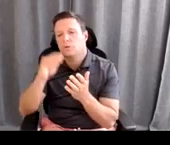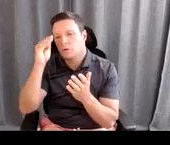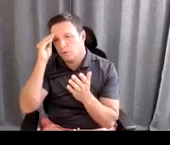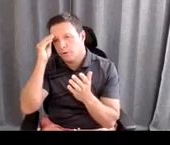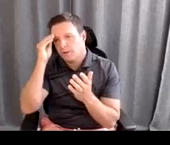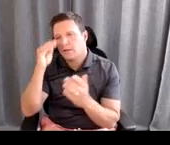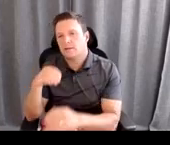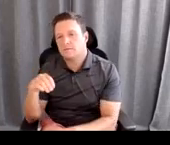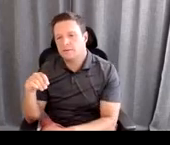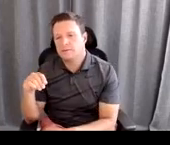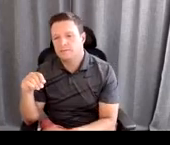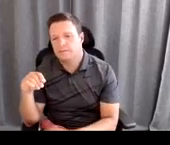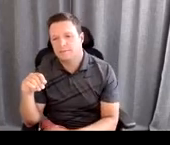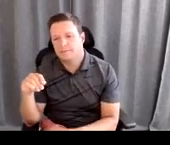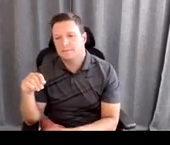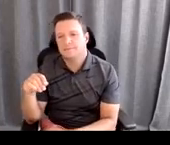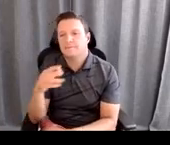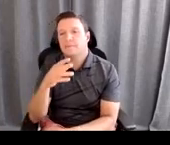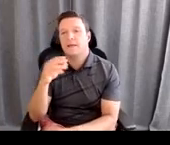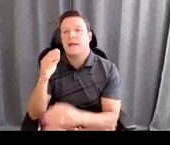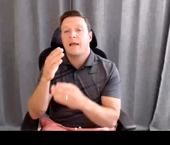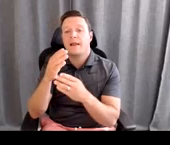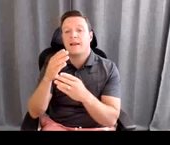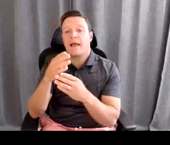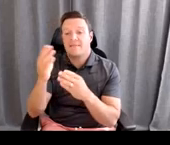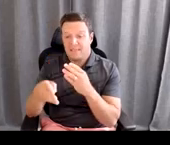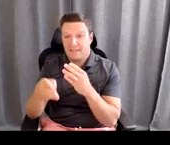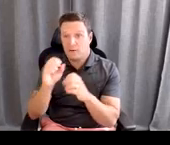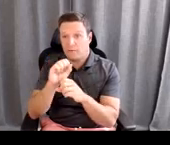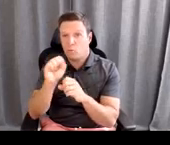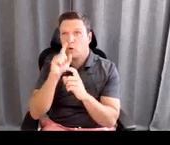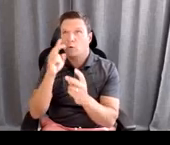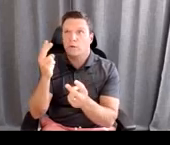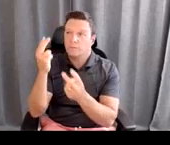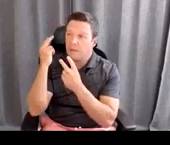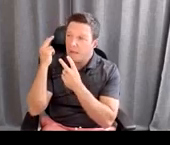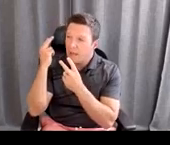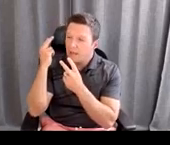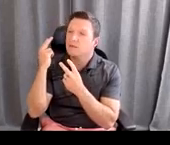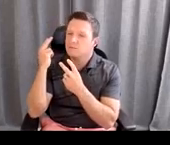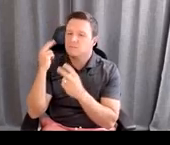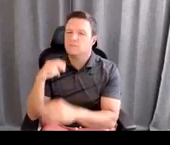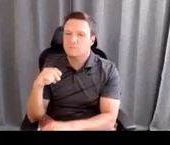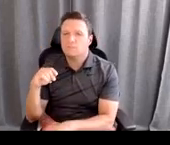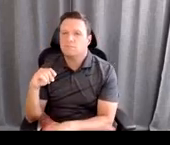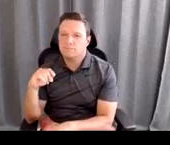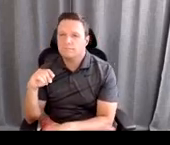And at the end of the work, there's a reflection that happens typically that when you think of service learning,